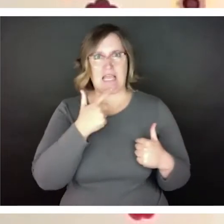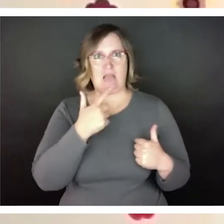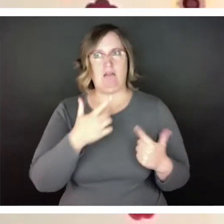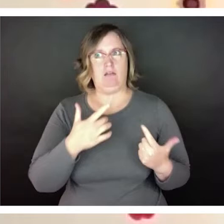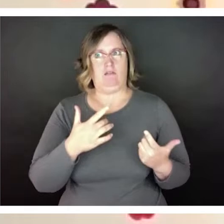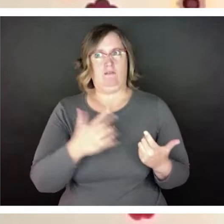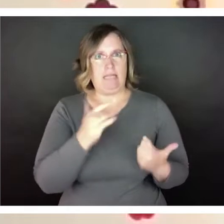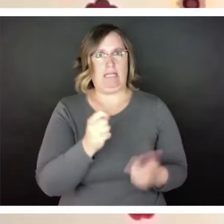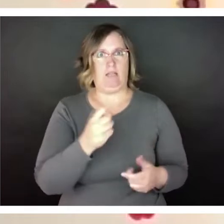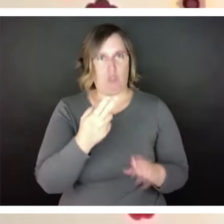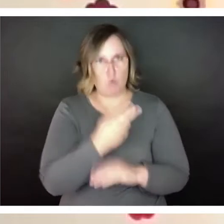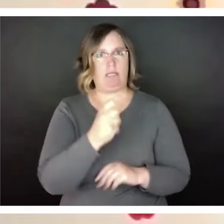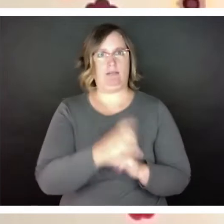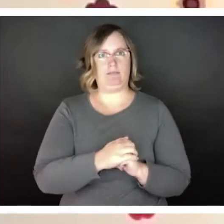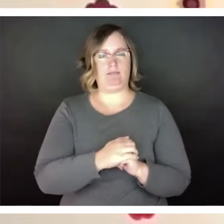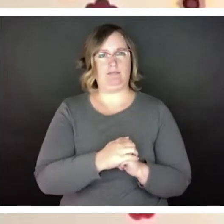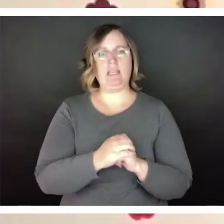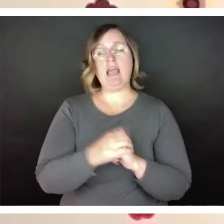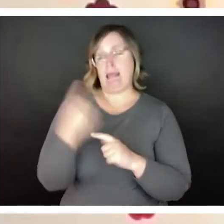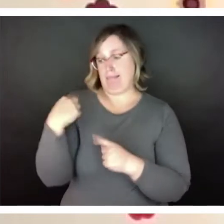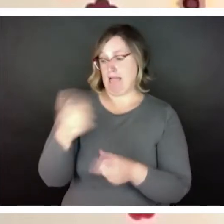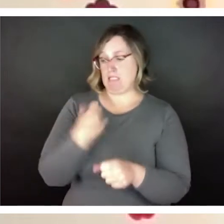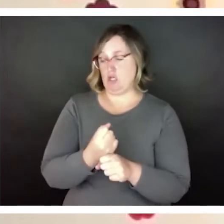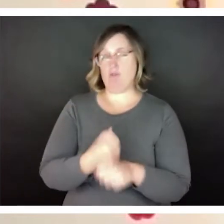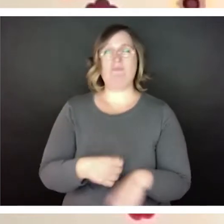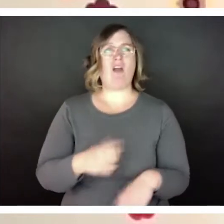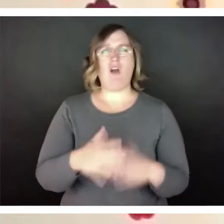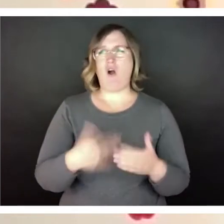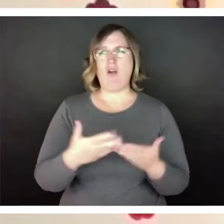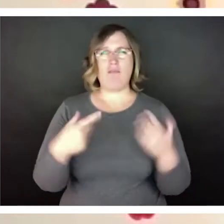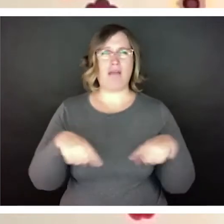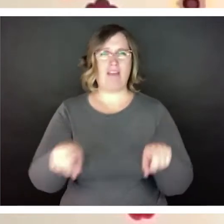In this last year I have come to realize that the metaphors we use to talk about the work